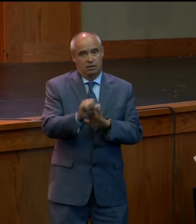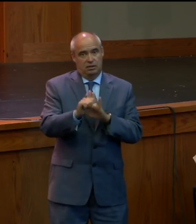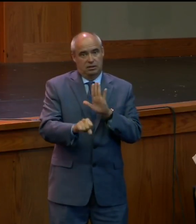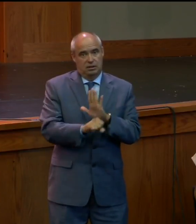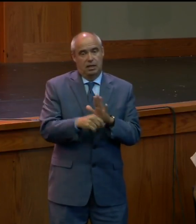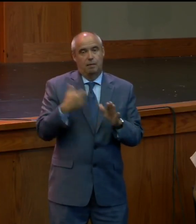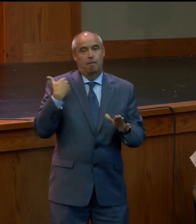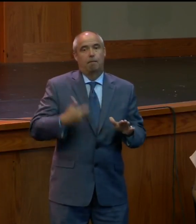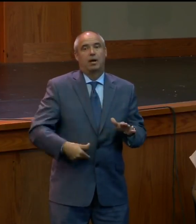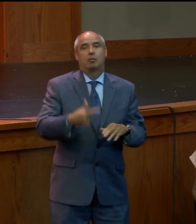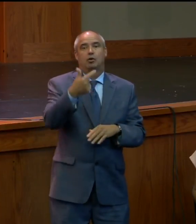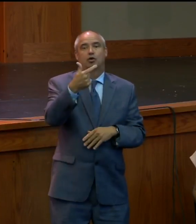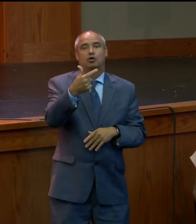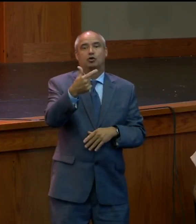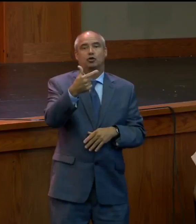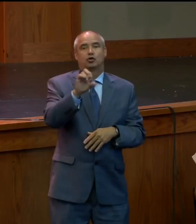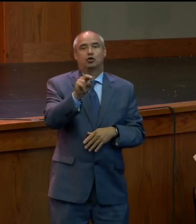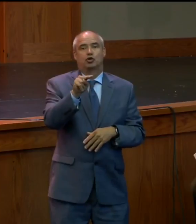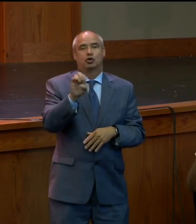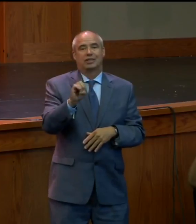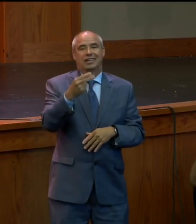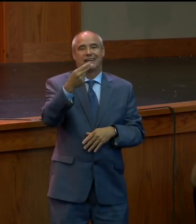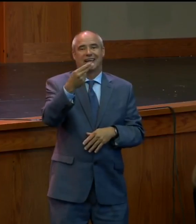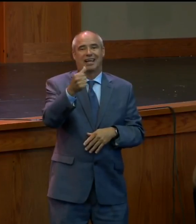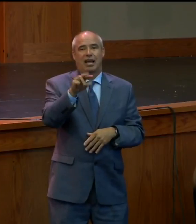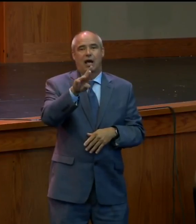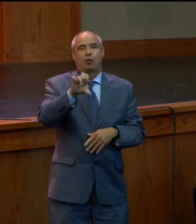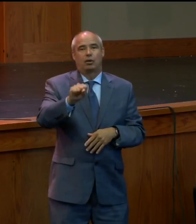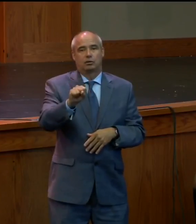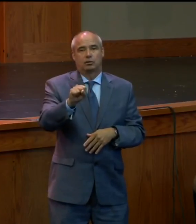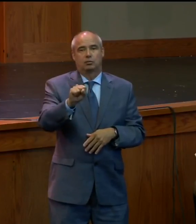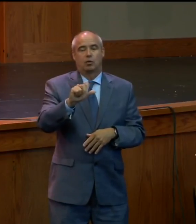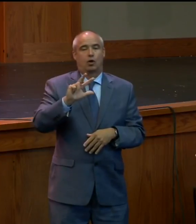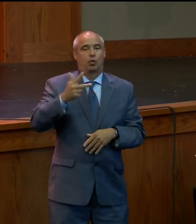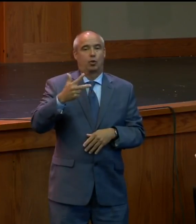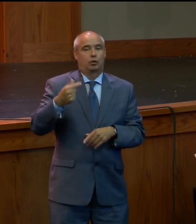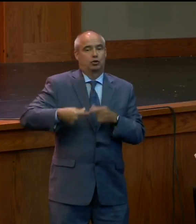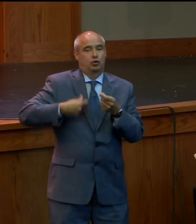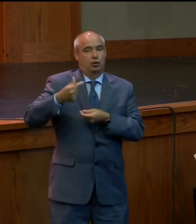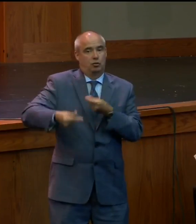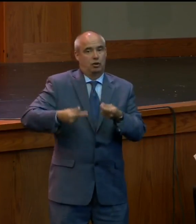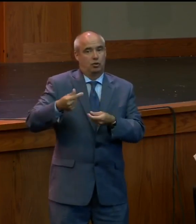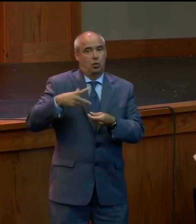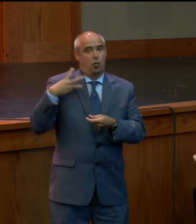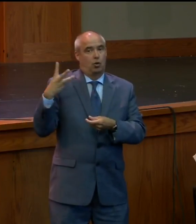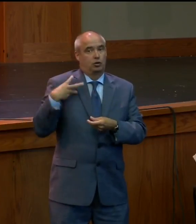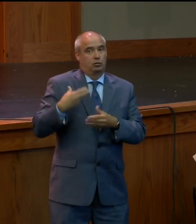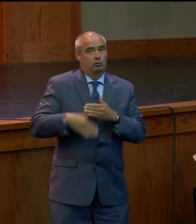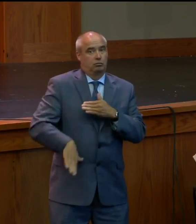MY NAME IS JEAN HARRIS. I'M A THIRD-GENERATION WASHINGTONIAN, EDUCATED FROM